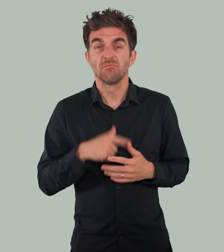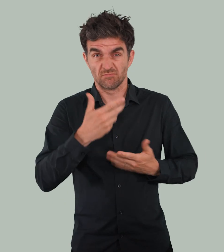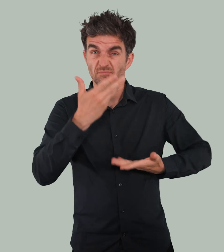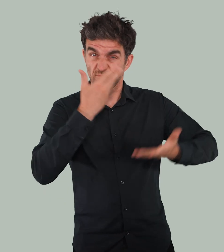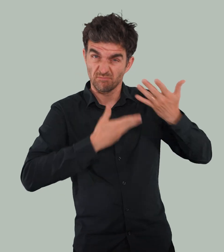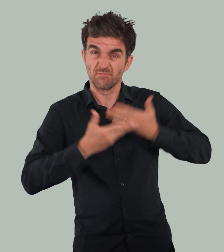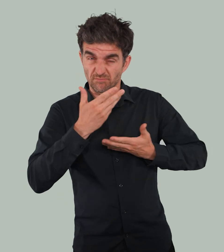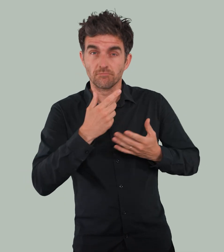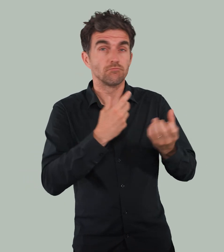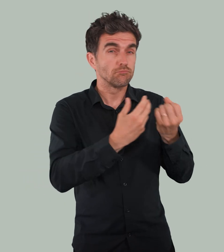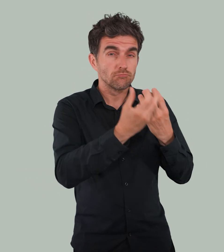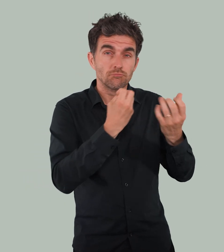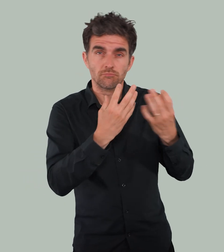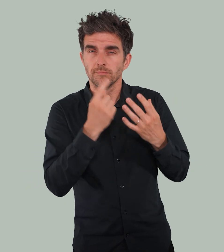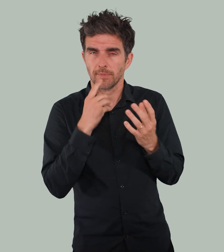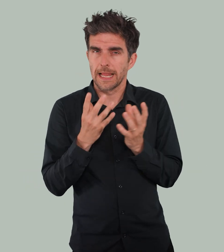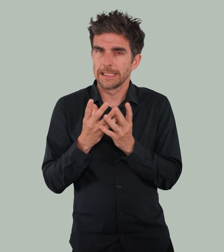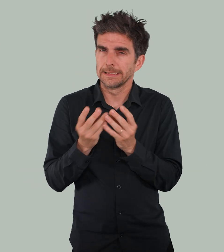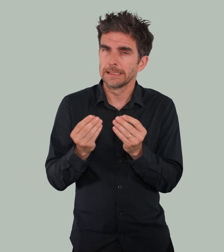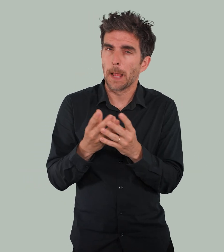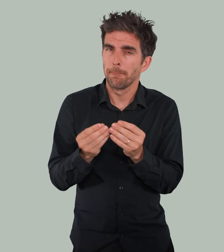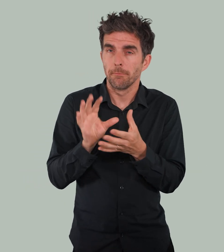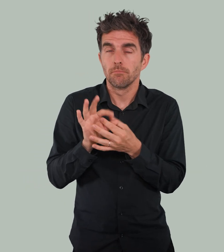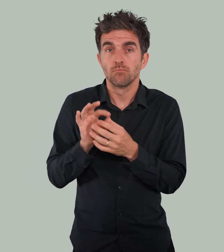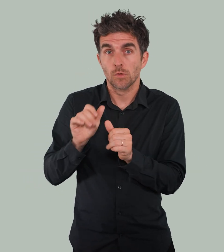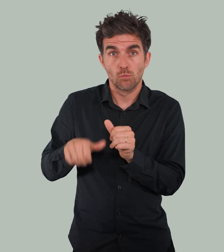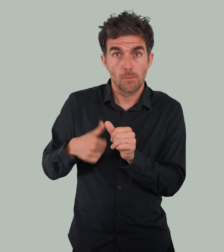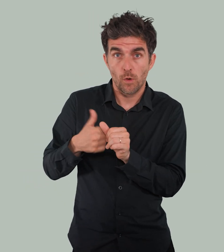Where this is described, respondents say there is a gap between the support